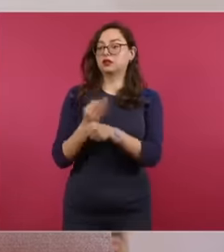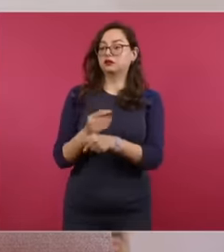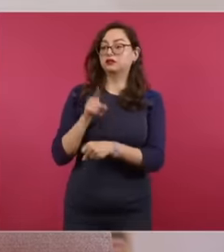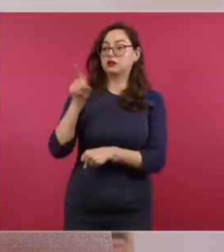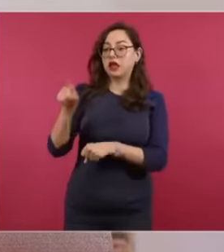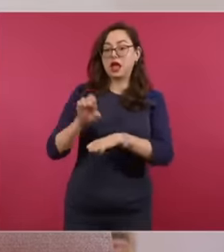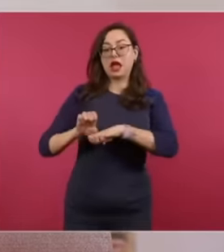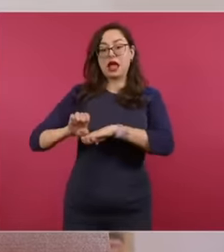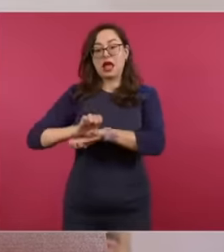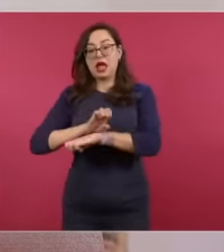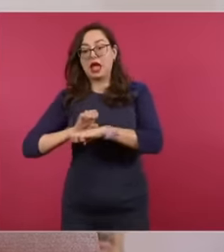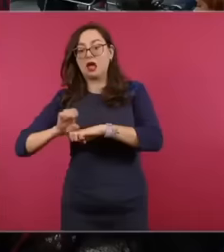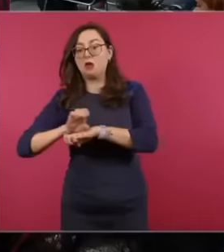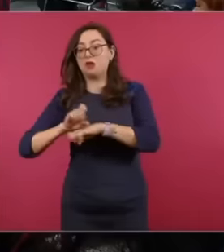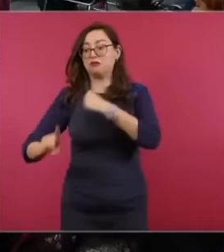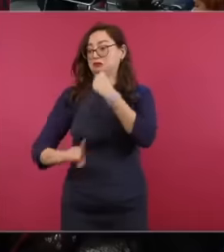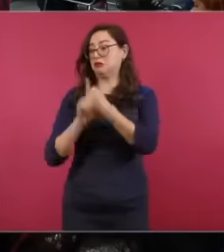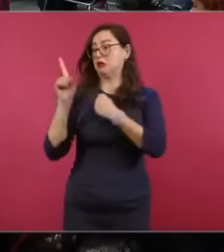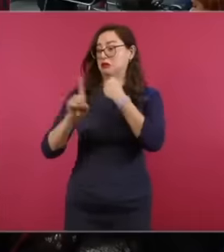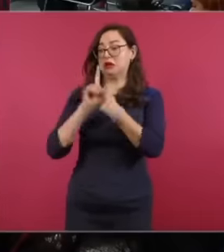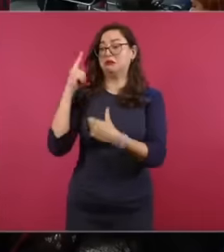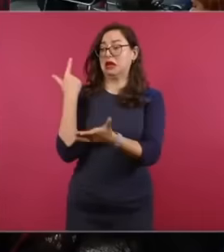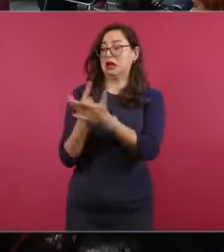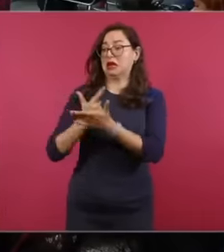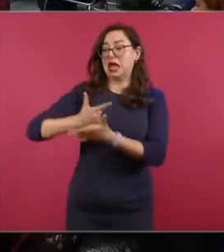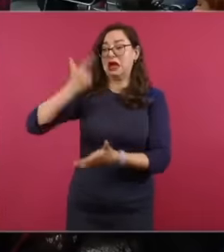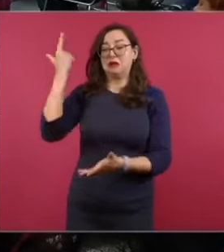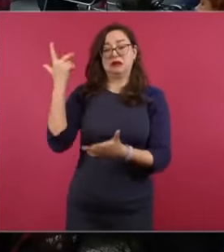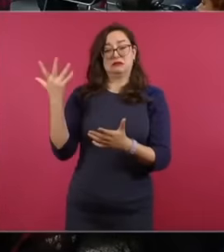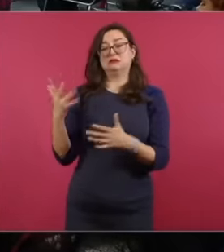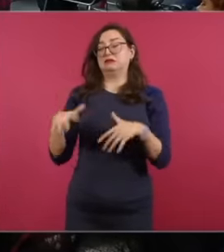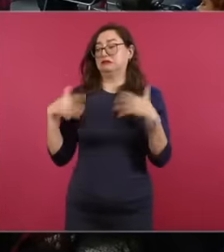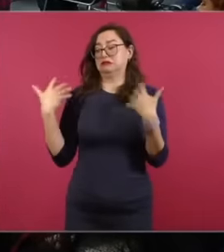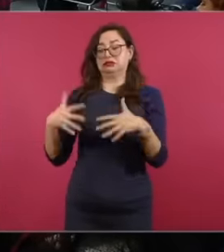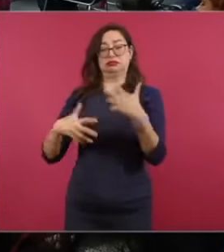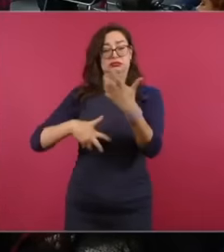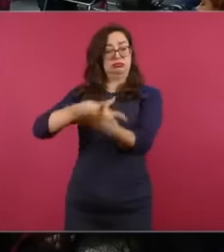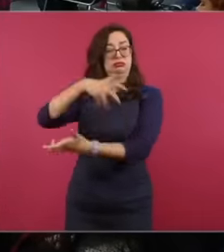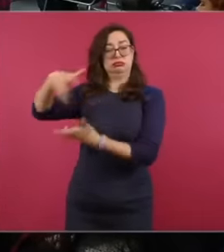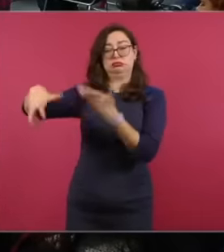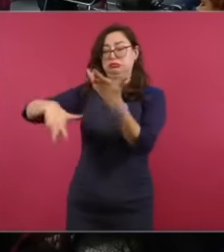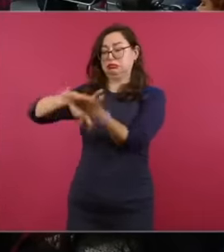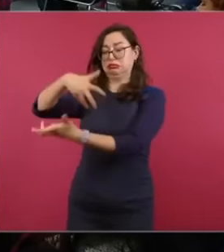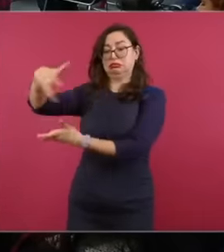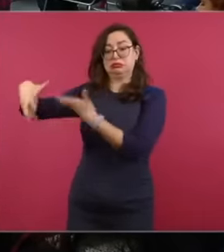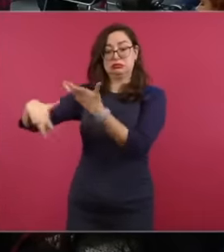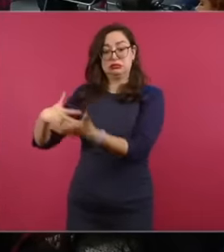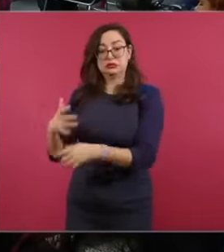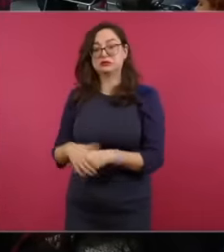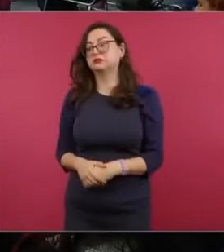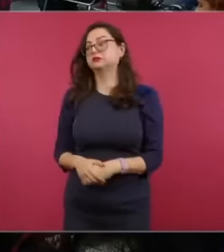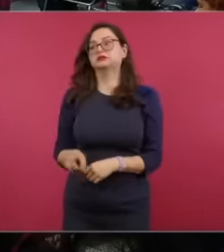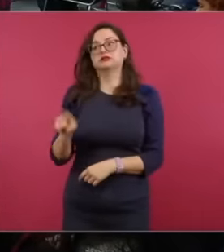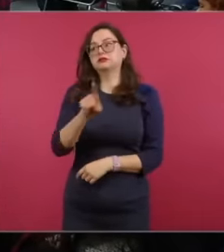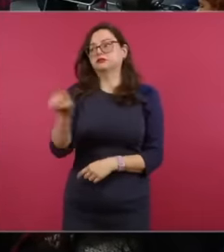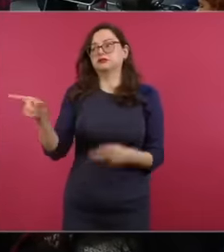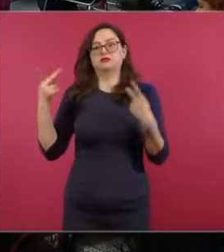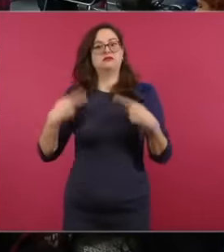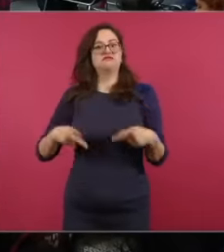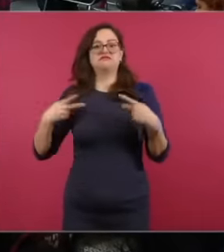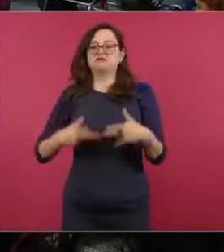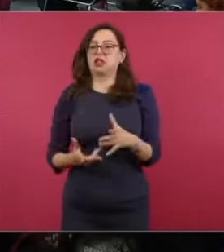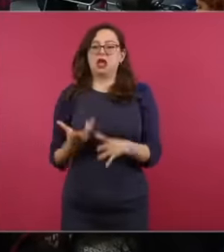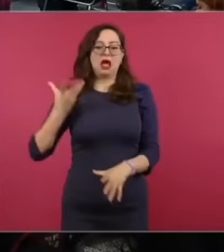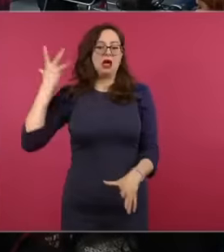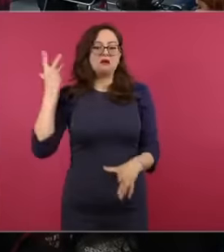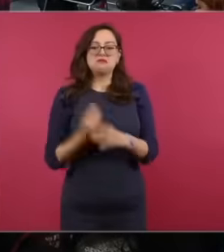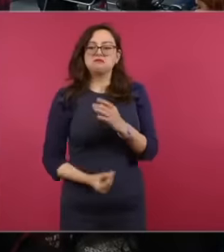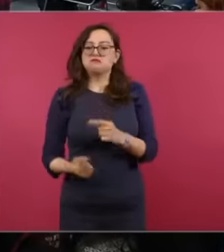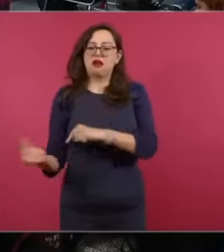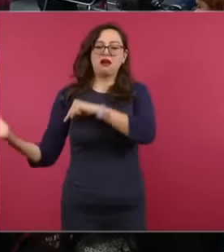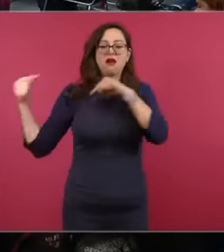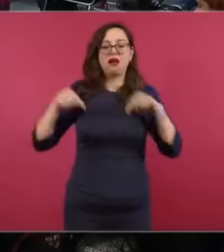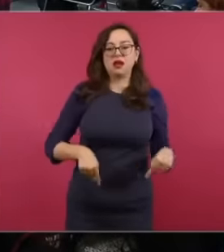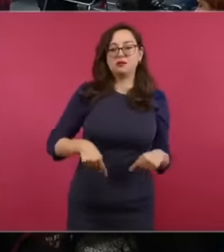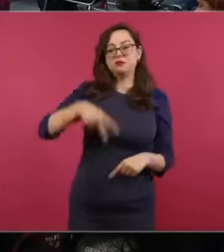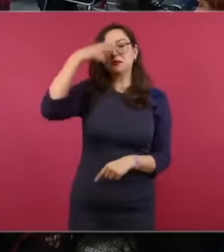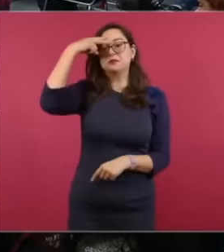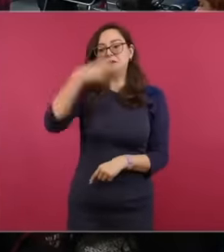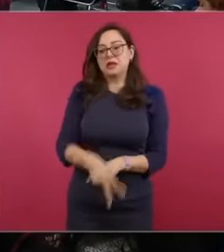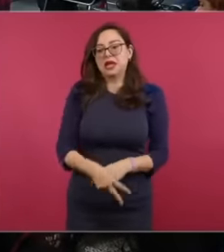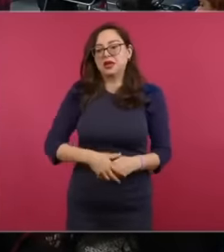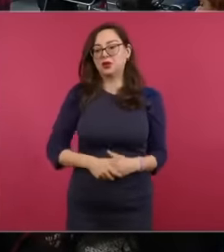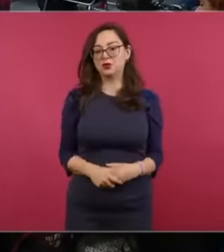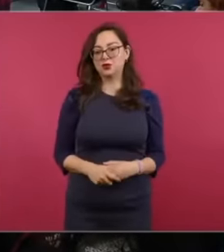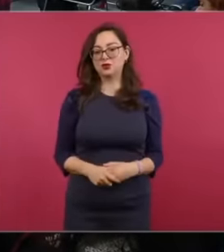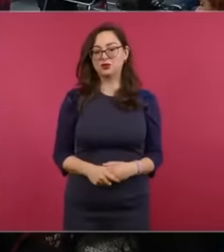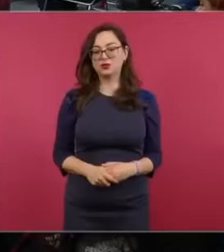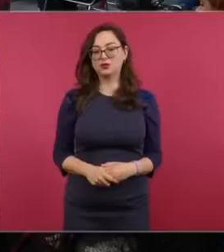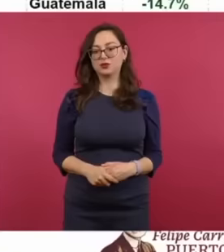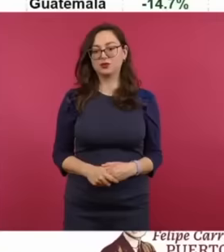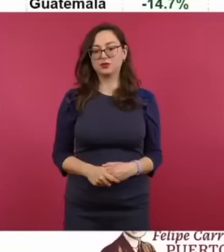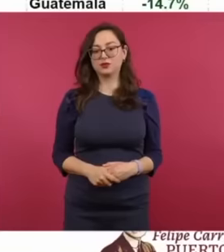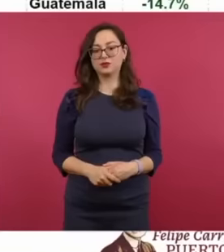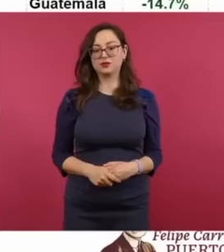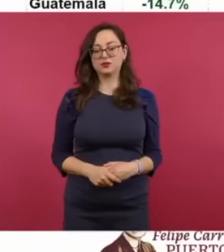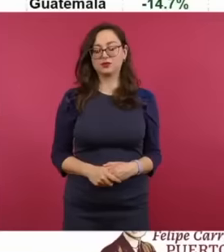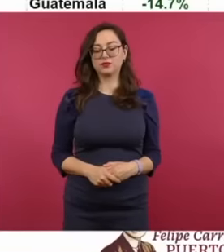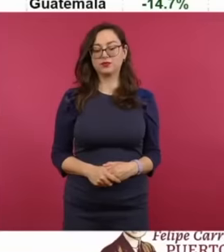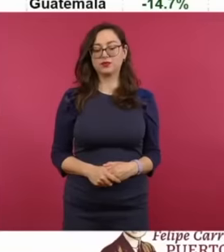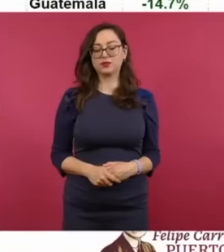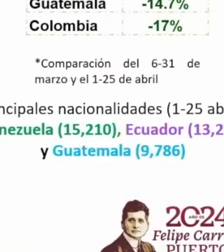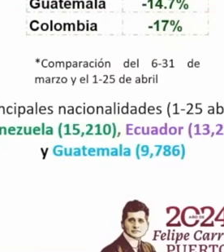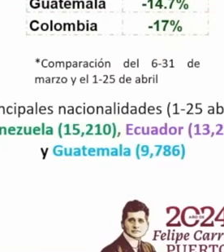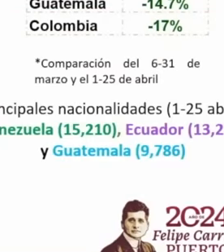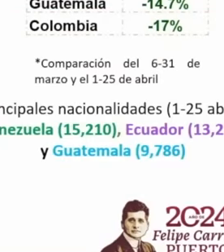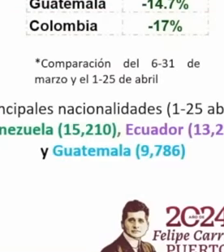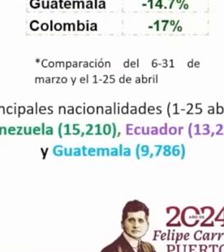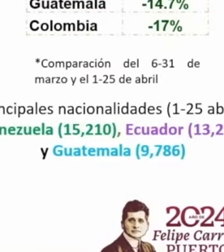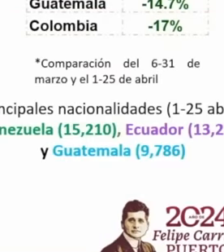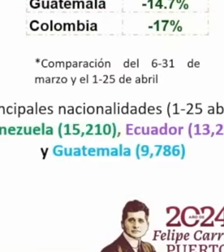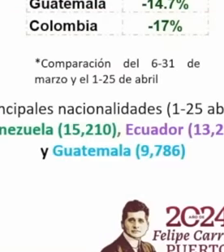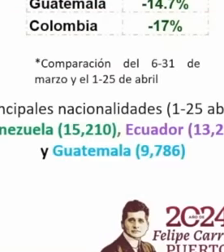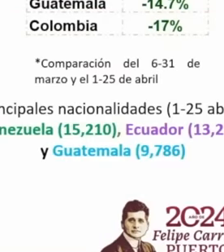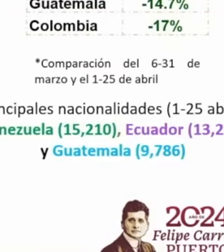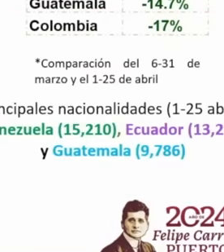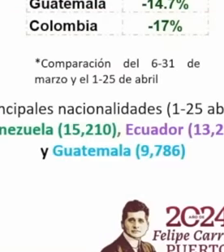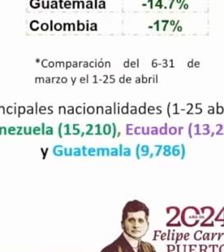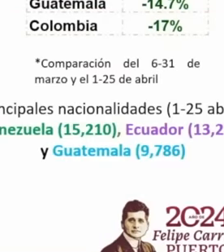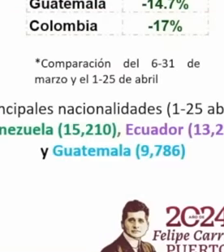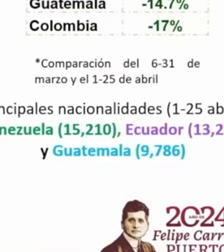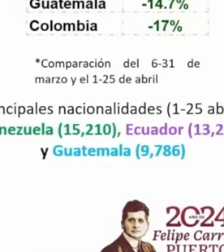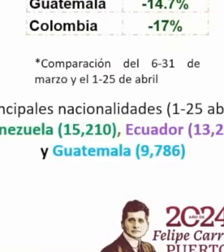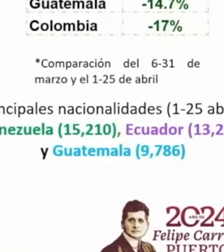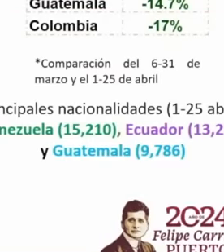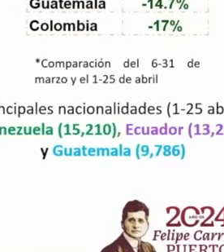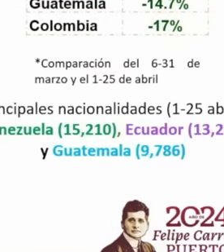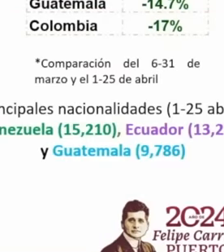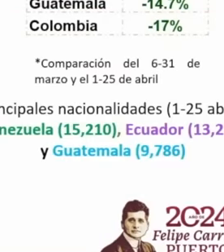why you don't put the Graphic if there are problems in a country Where is Ecuador